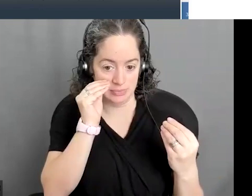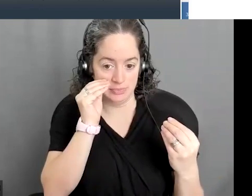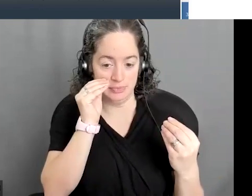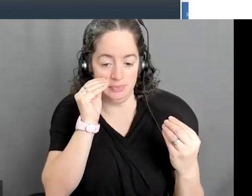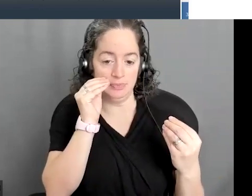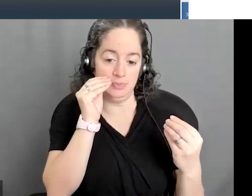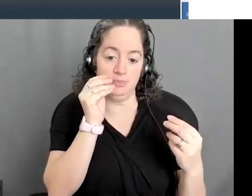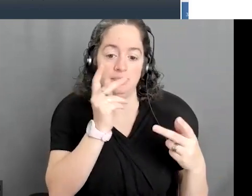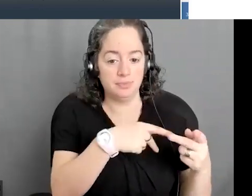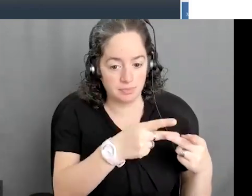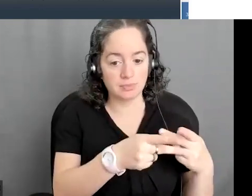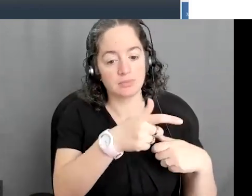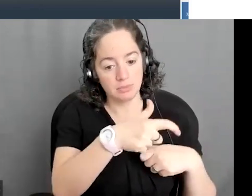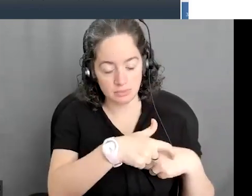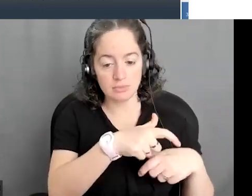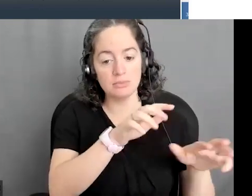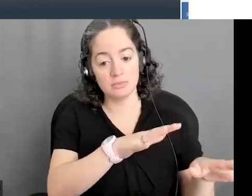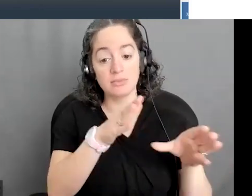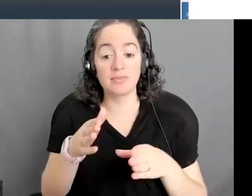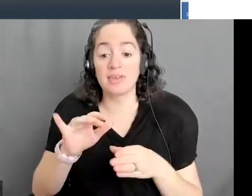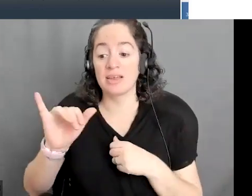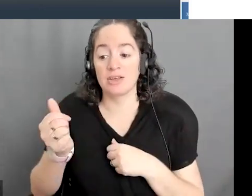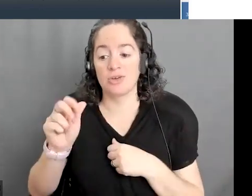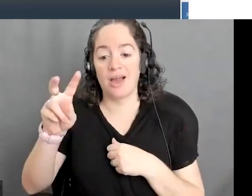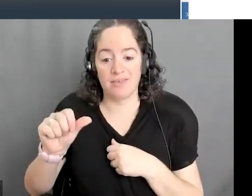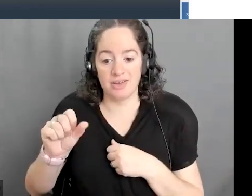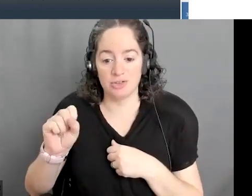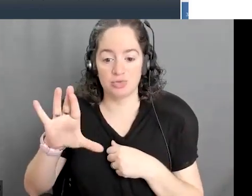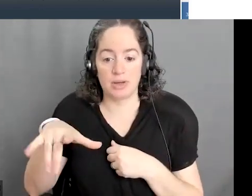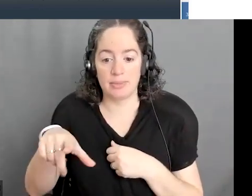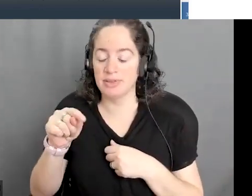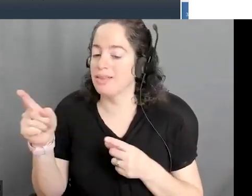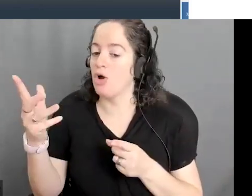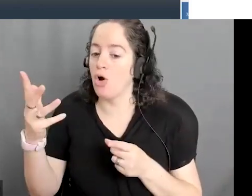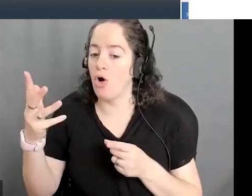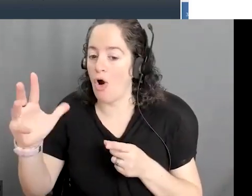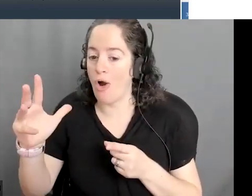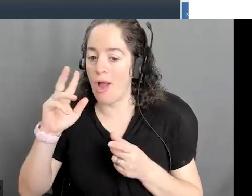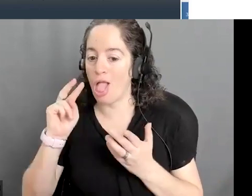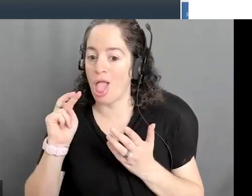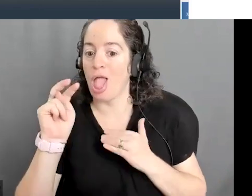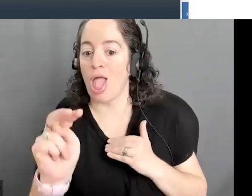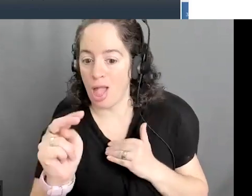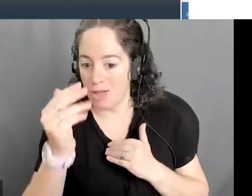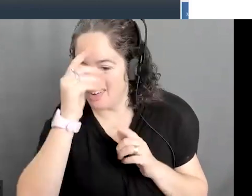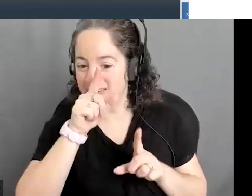I have JavaScript that's already looked up the answer, and when I land on the go button, the screen reader is going to read out the answer,